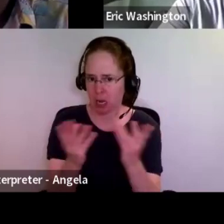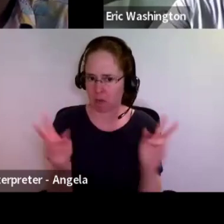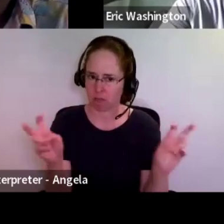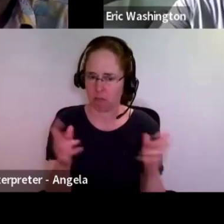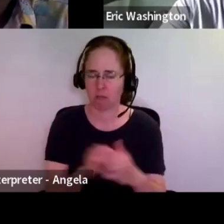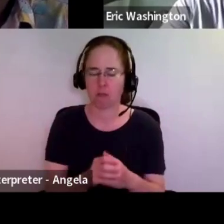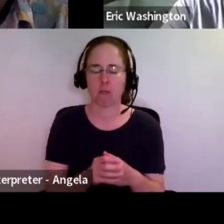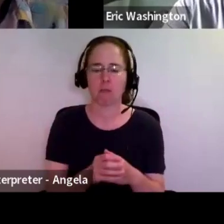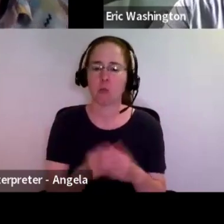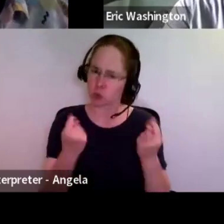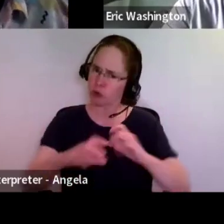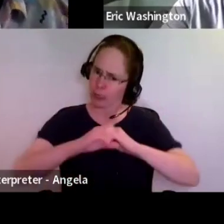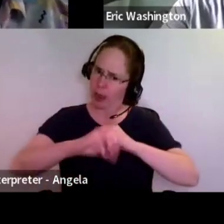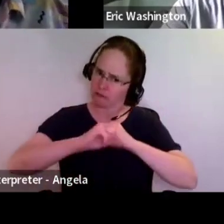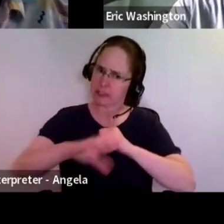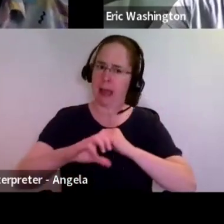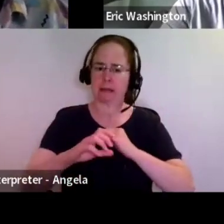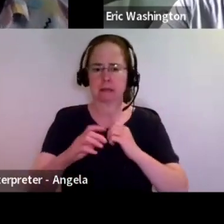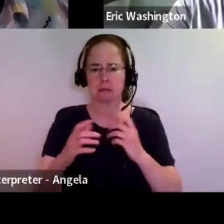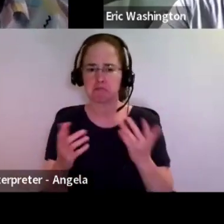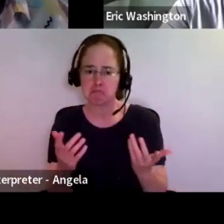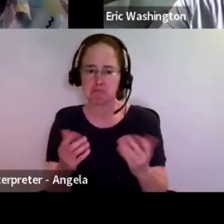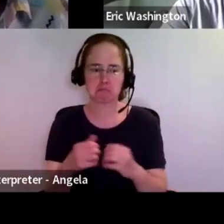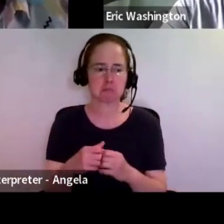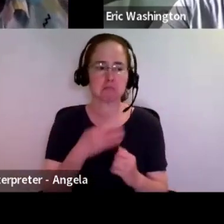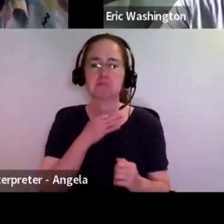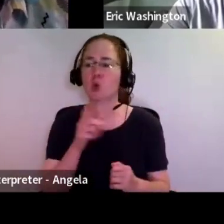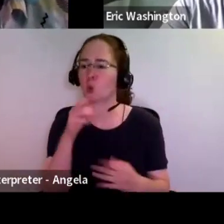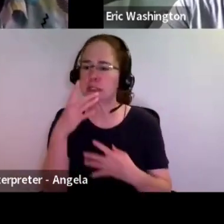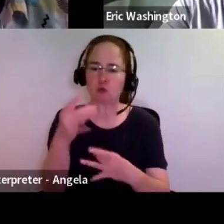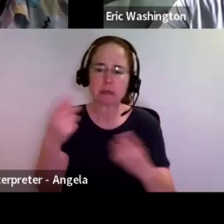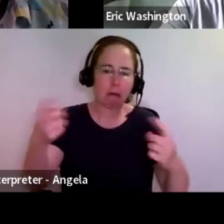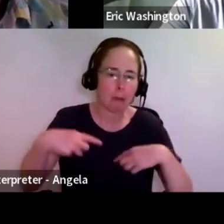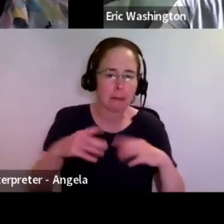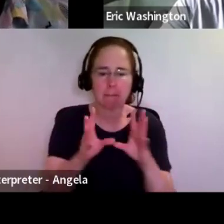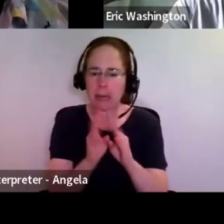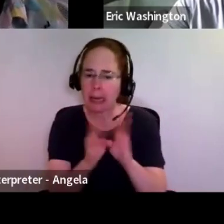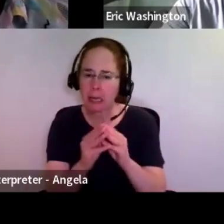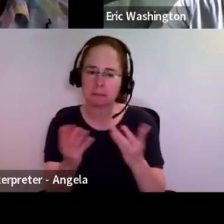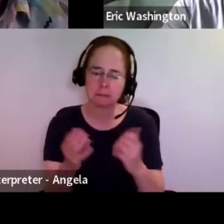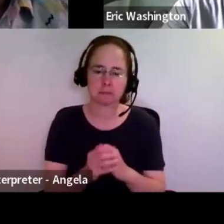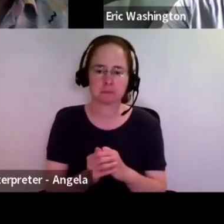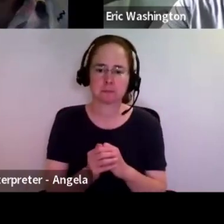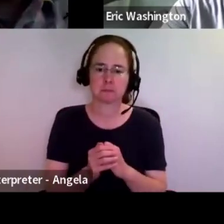trying to, like advertise, just to get a sense of who's interested and, you know, and attending. And then when we do